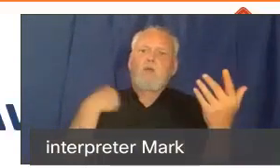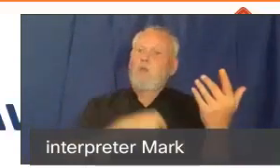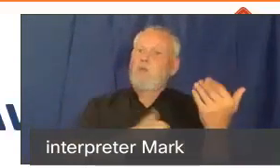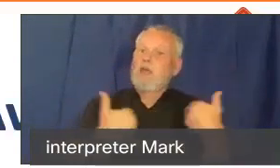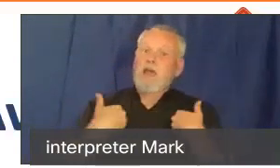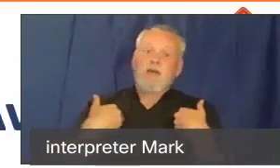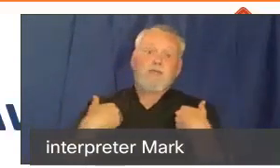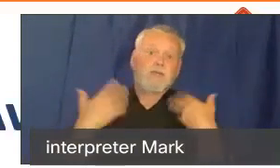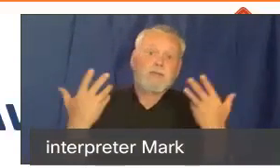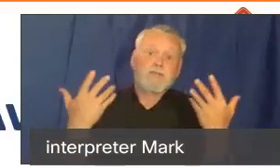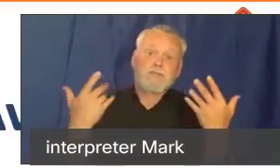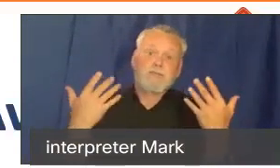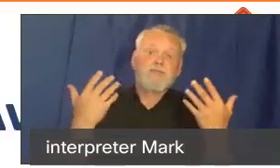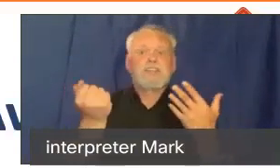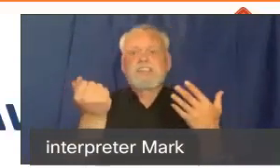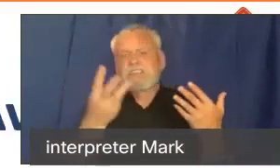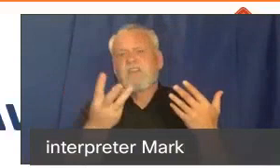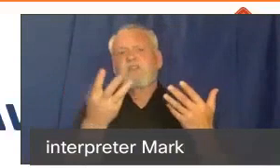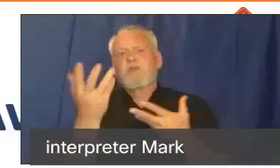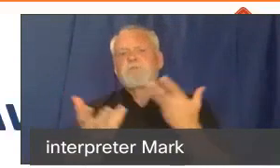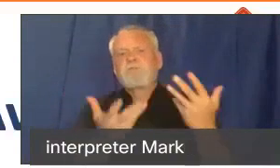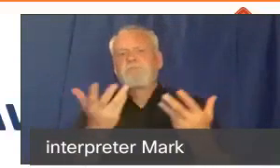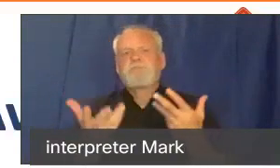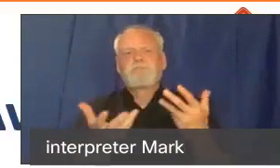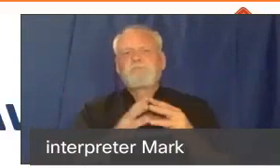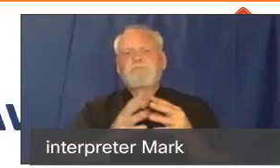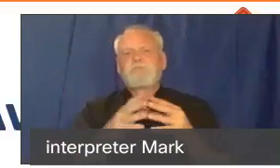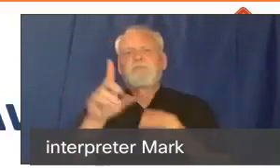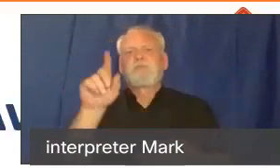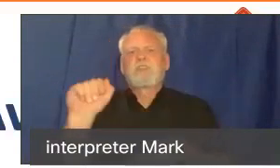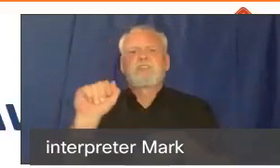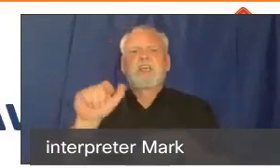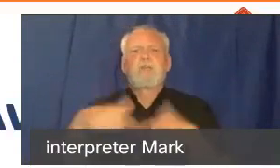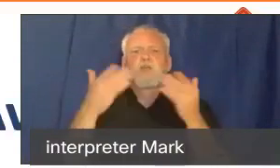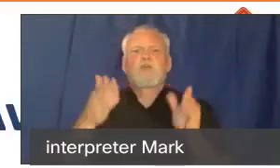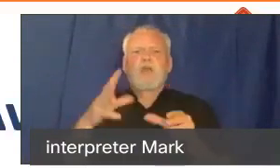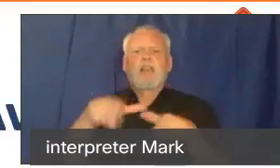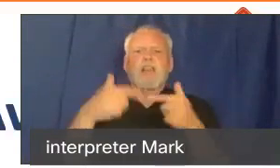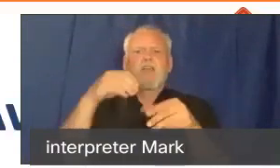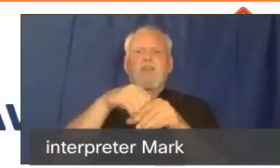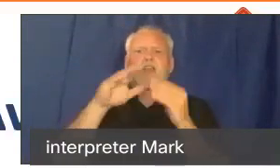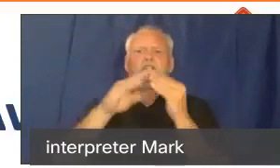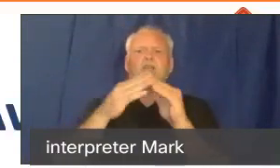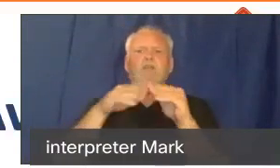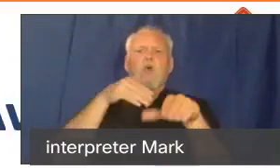Um, several, um, disabled residents that live in this community that walk on the sidewalks.